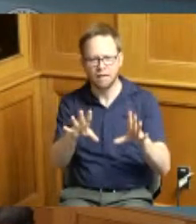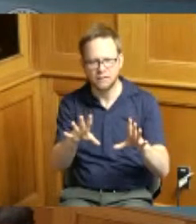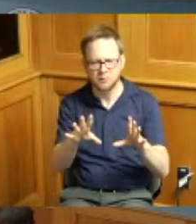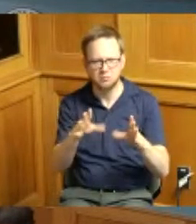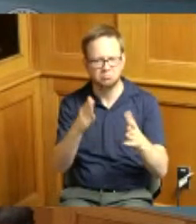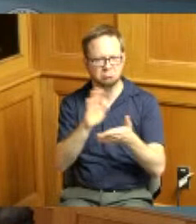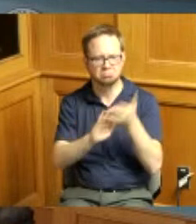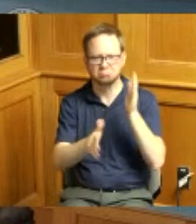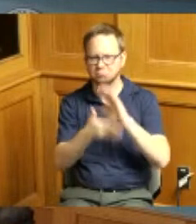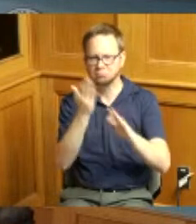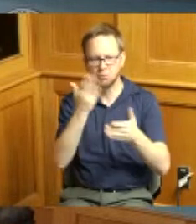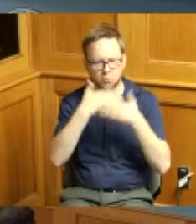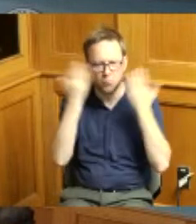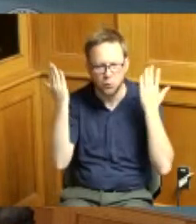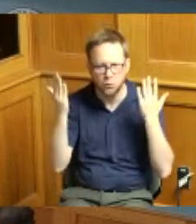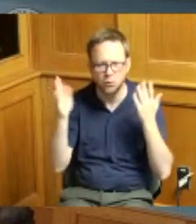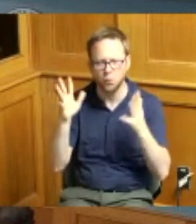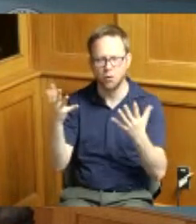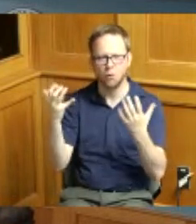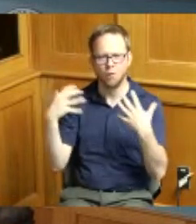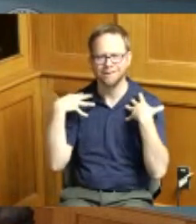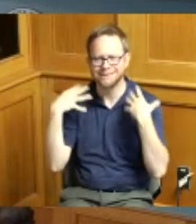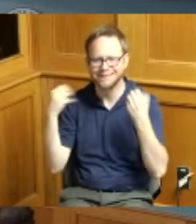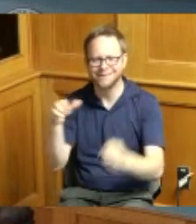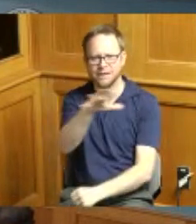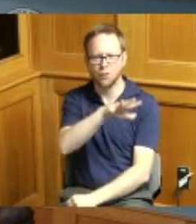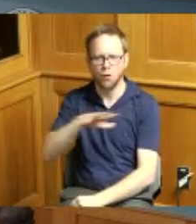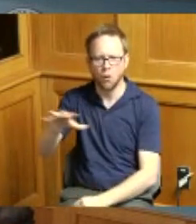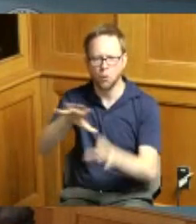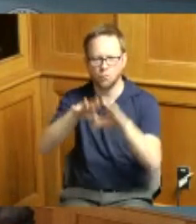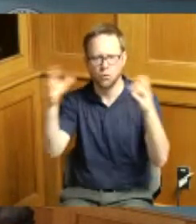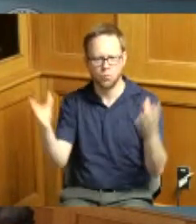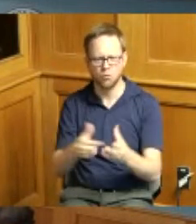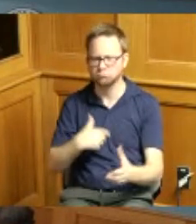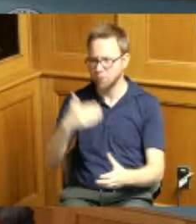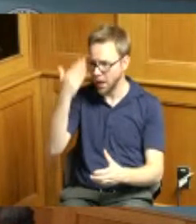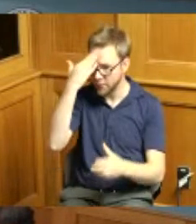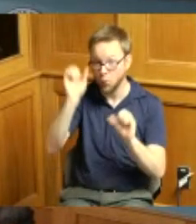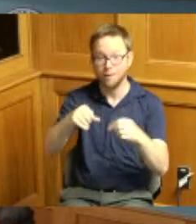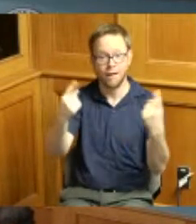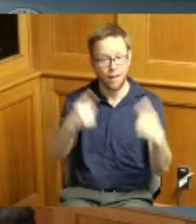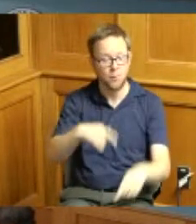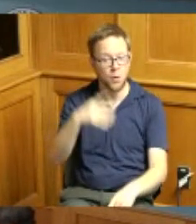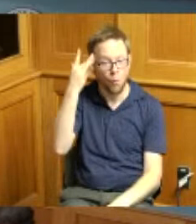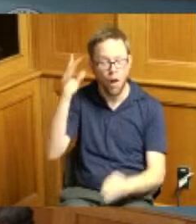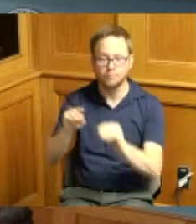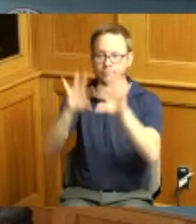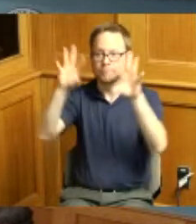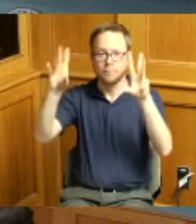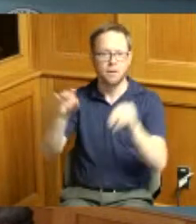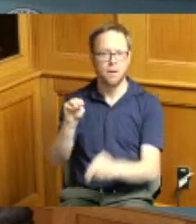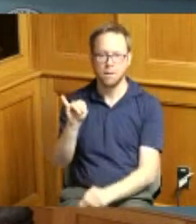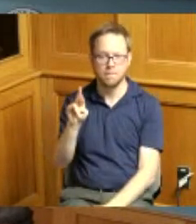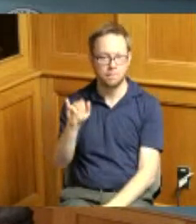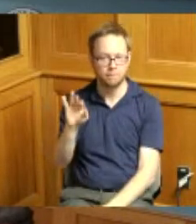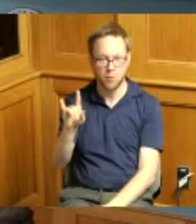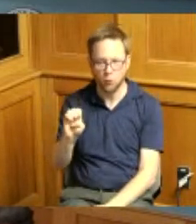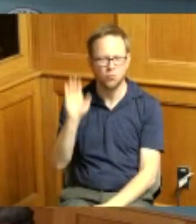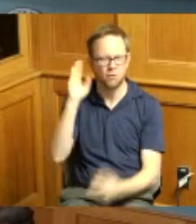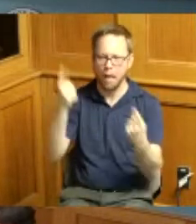and in this world and I know it can happen because miracles happen every day if you could please stand for the pledge